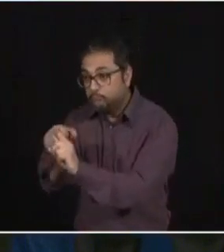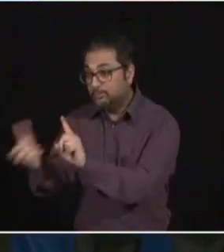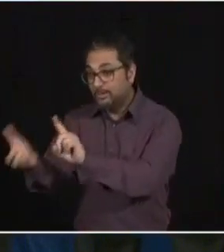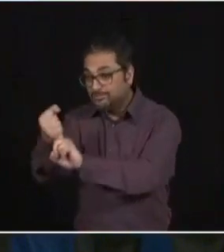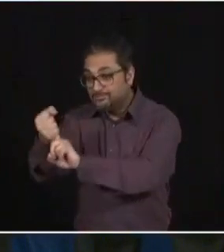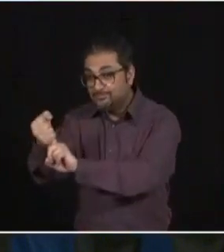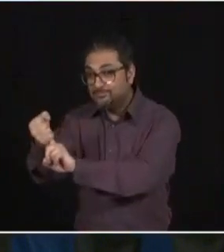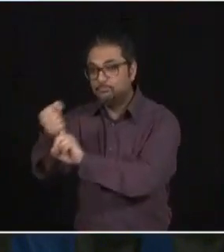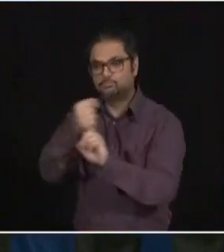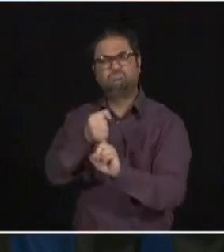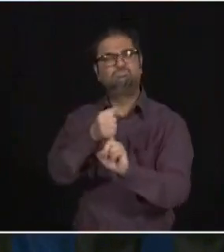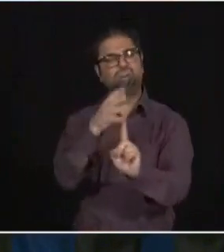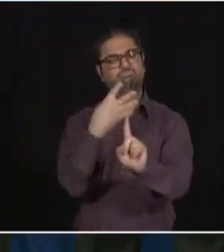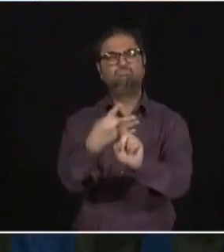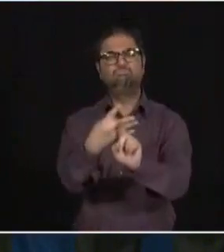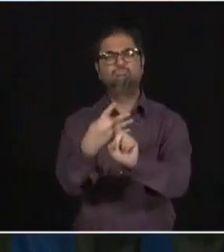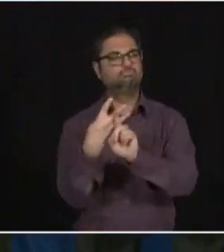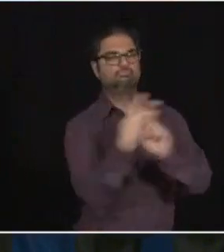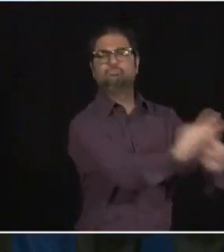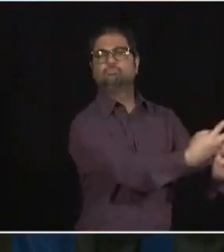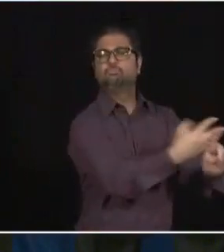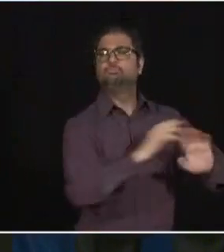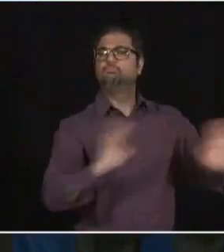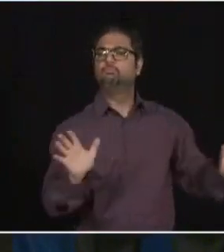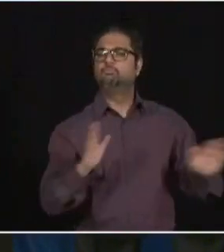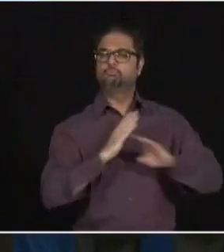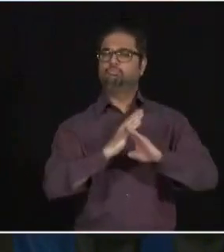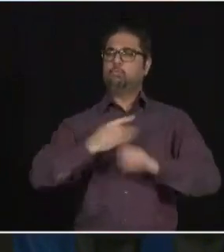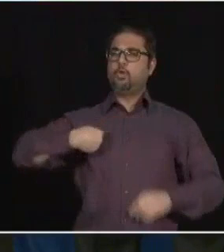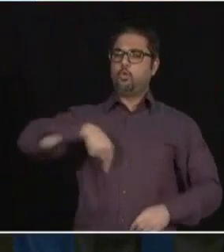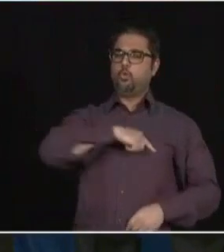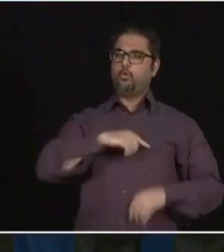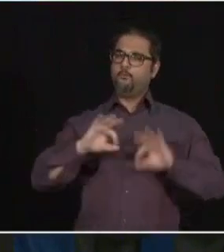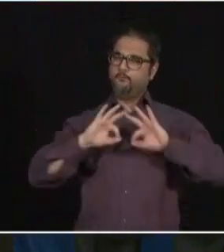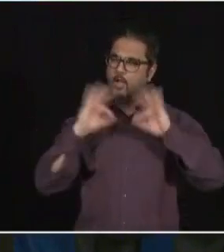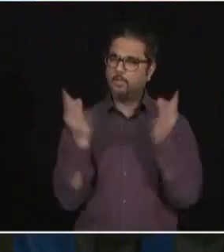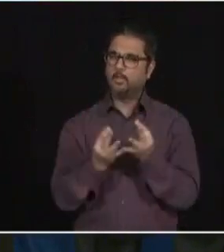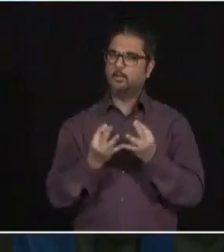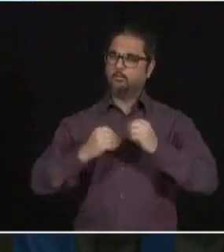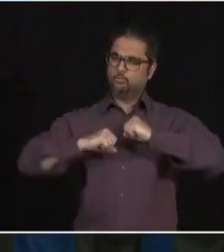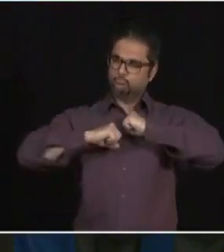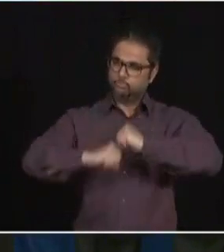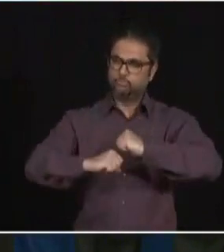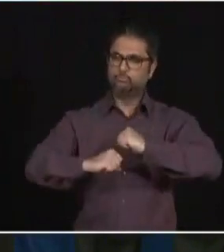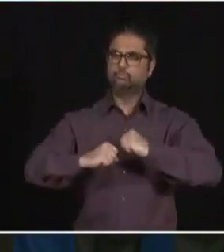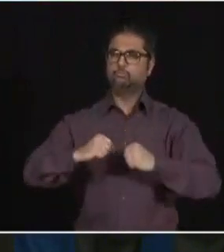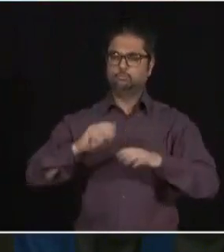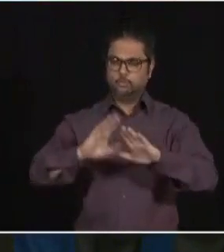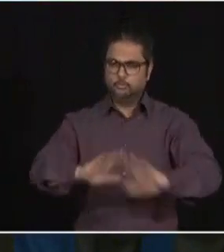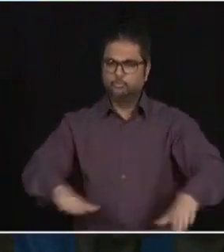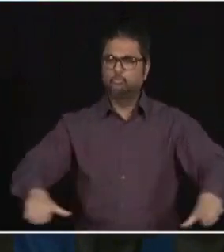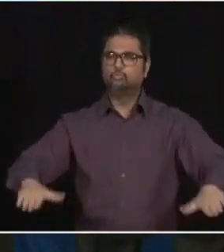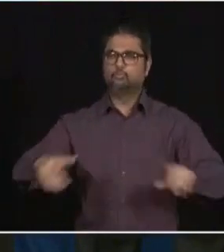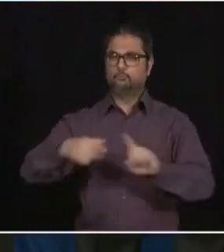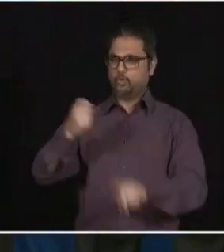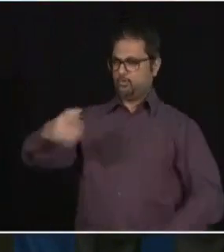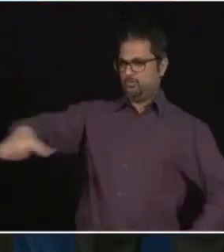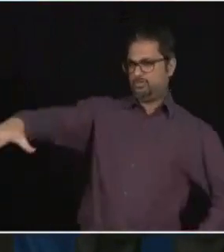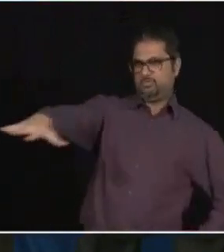and our kids from these gangbangers gangbangers. That's what's going to stop it.